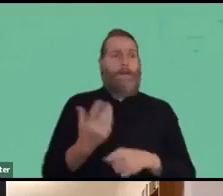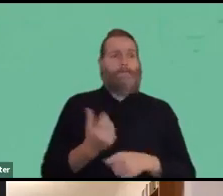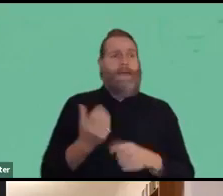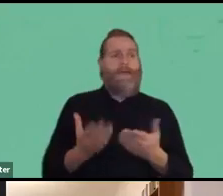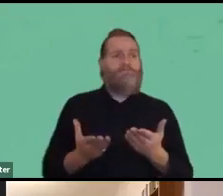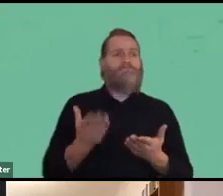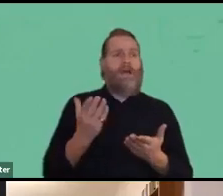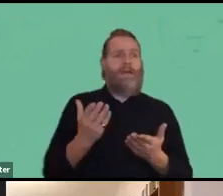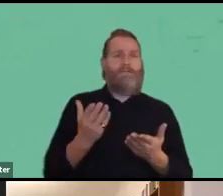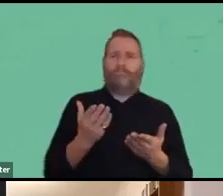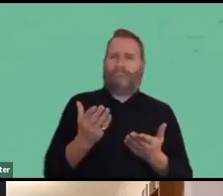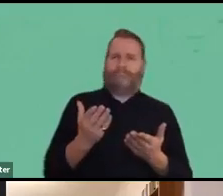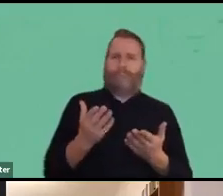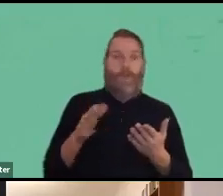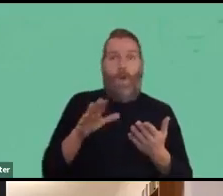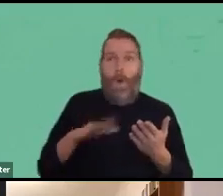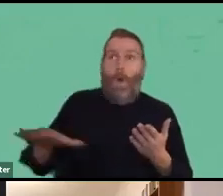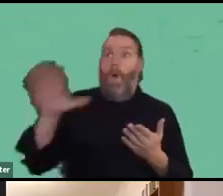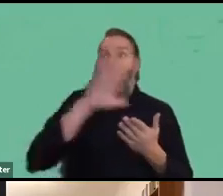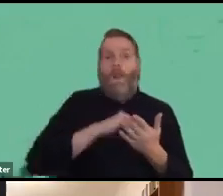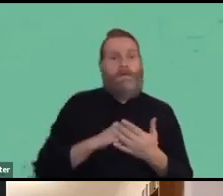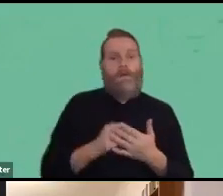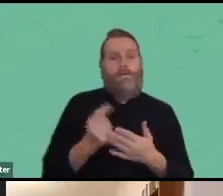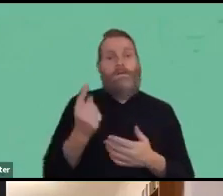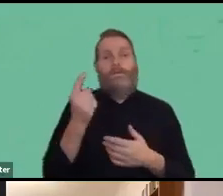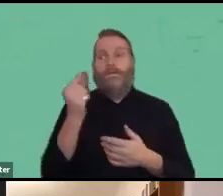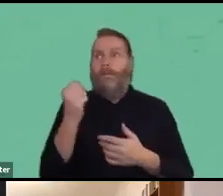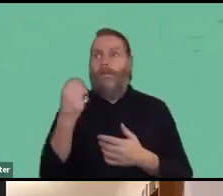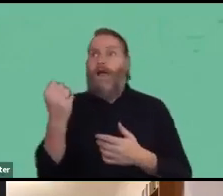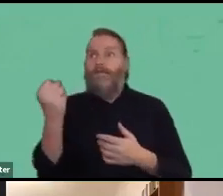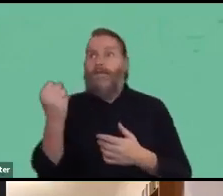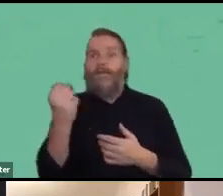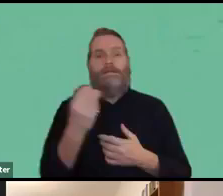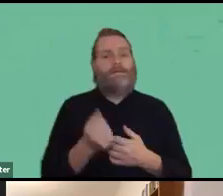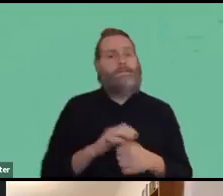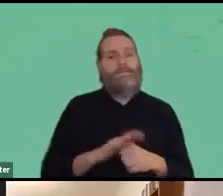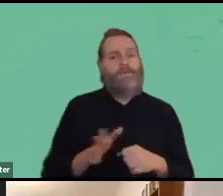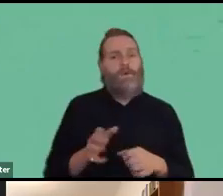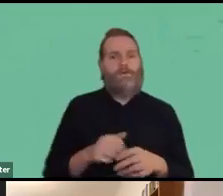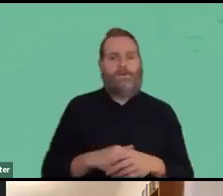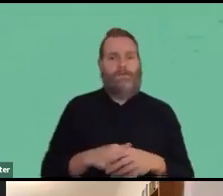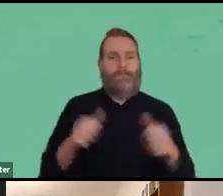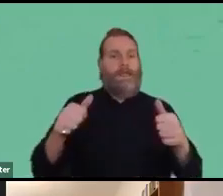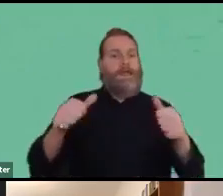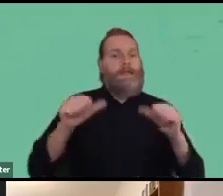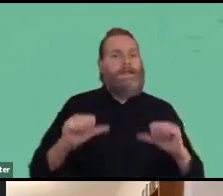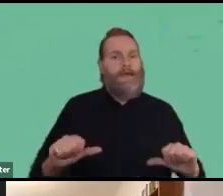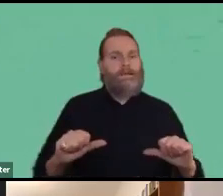across the board and that is a real issue. There's a question for Mark next from Stephen Griffiths